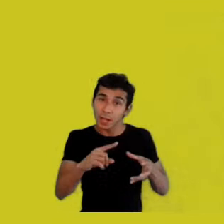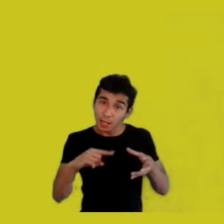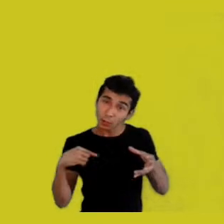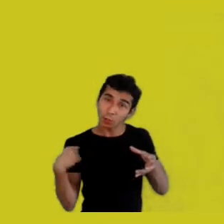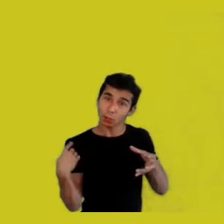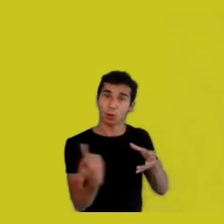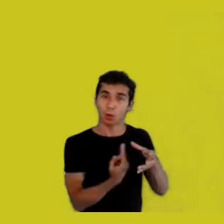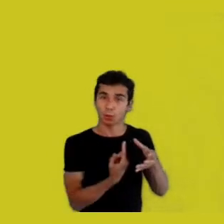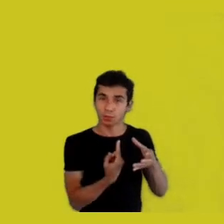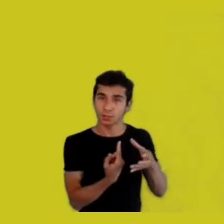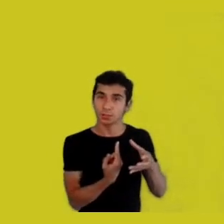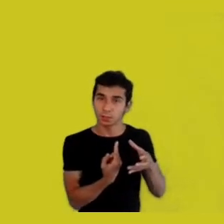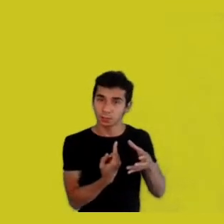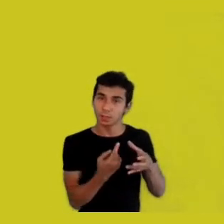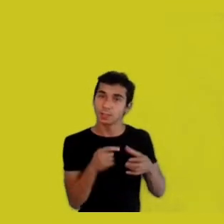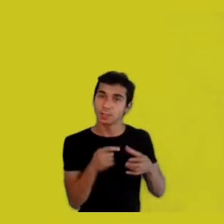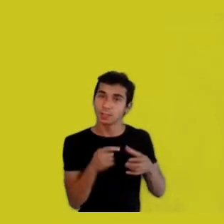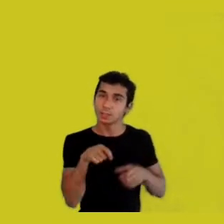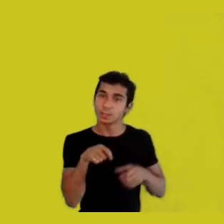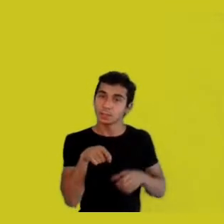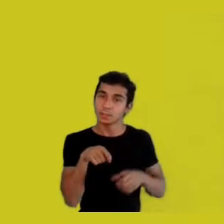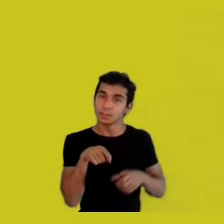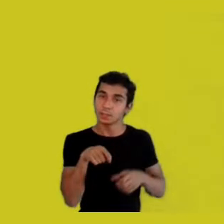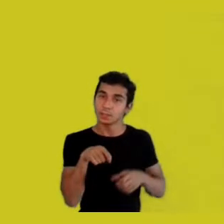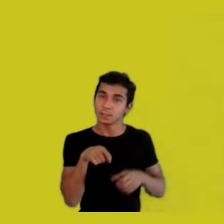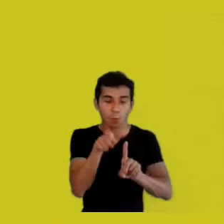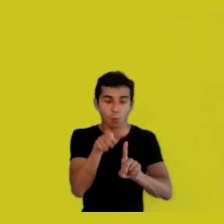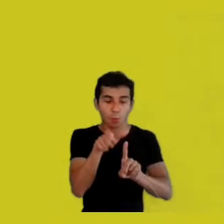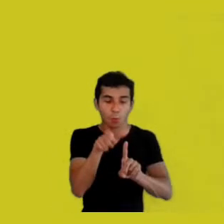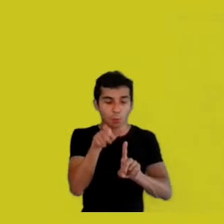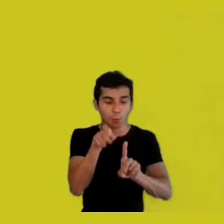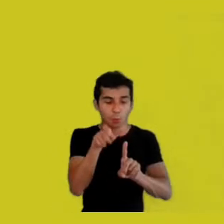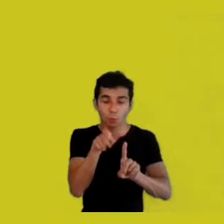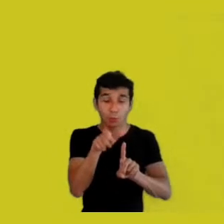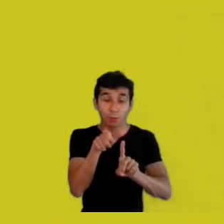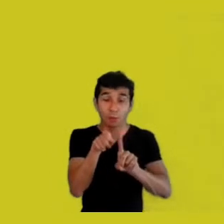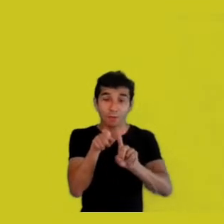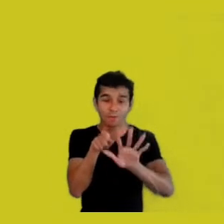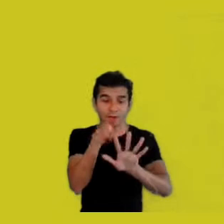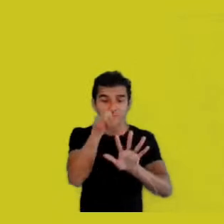They’re another category that we need to investigate yet.